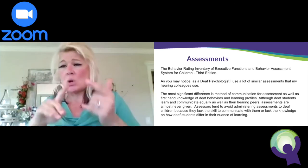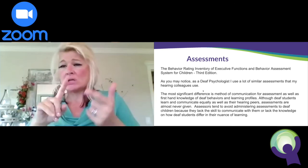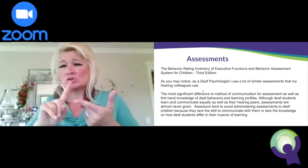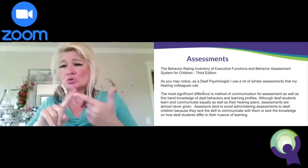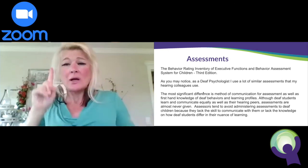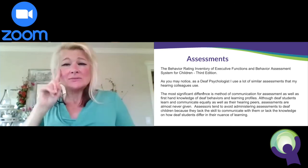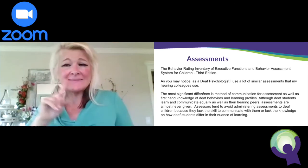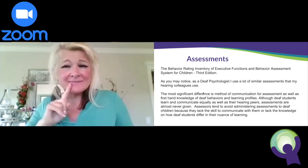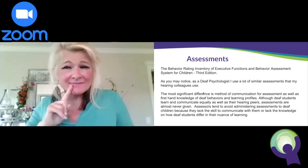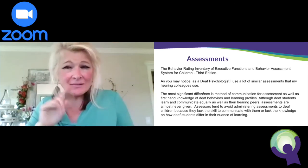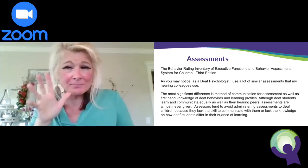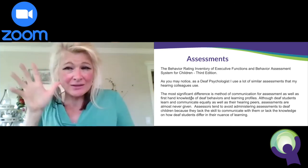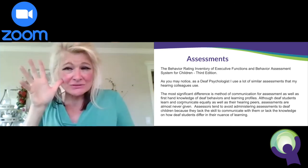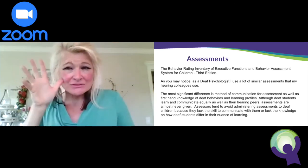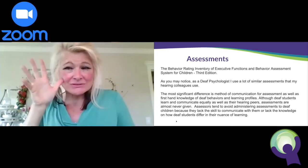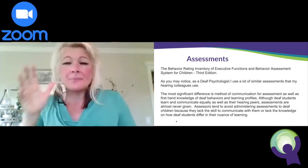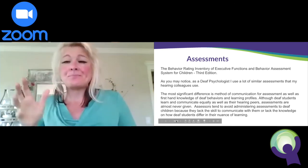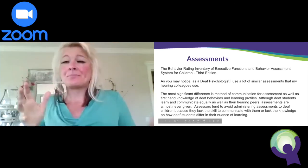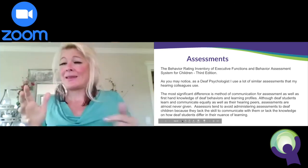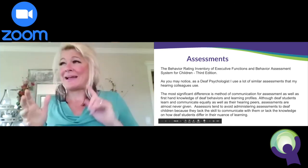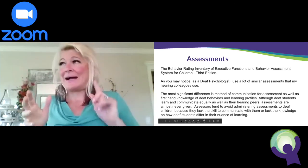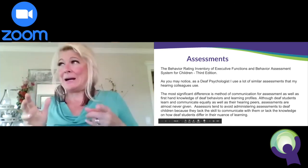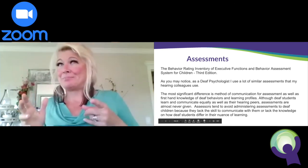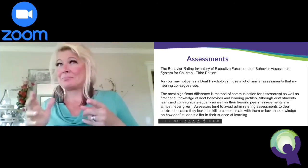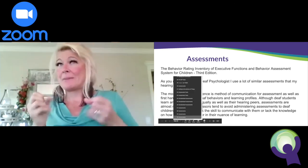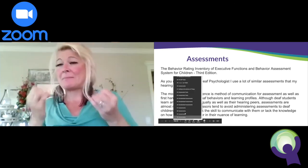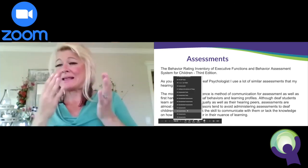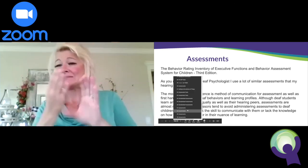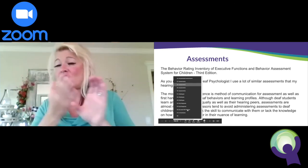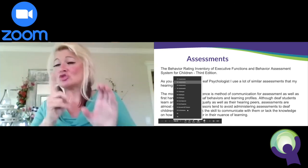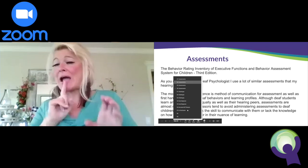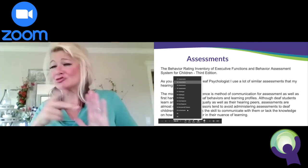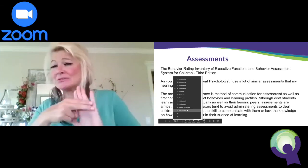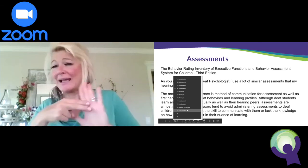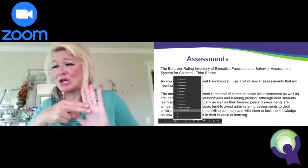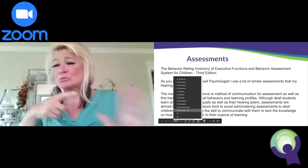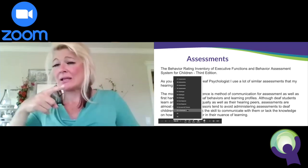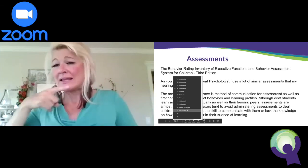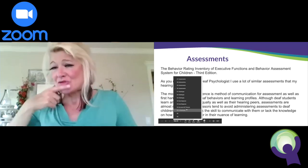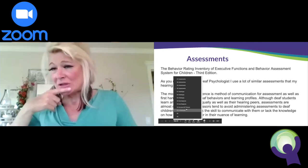So when you're looking at a hearing child who's born to deaf parents, for instance, maybe they're